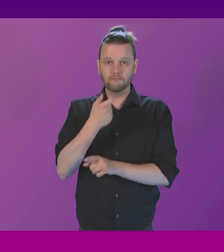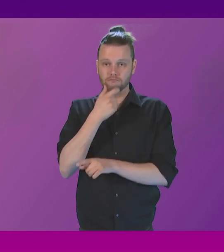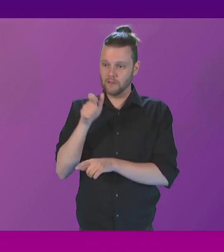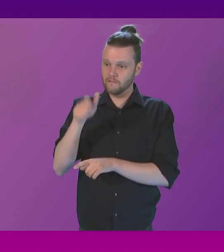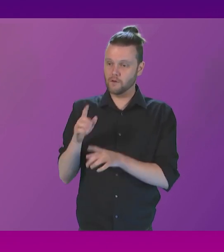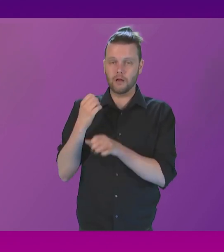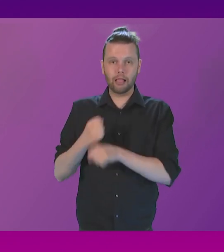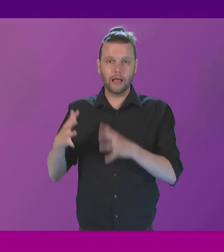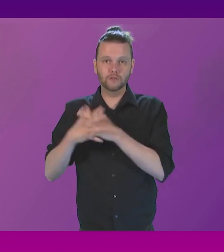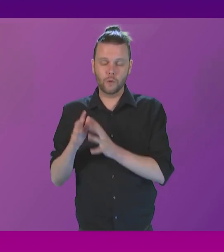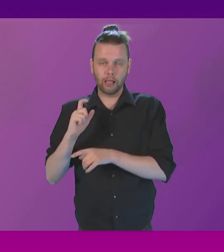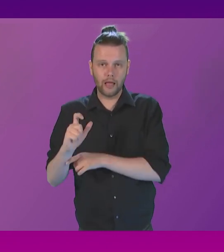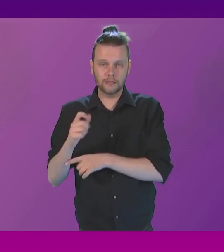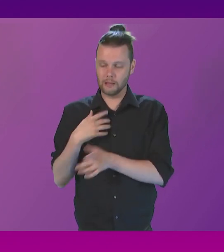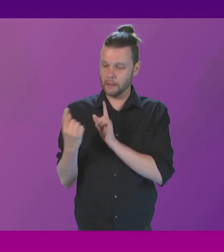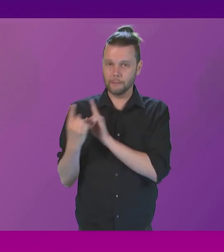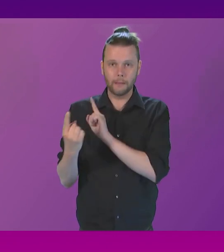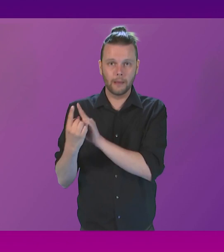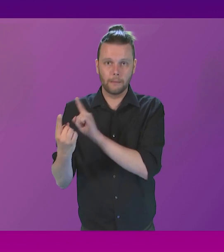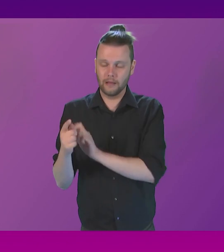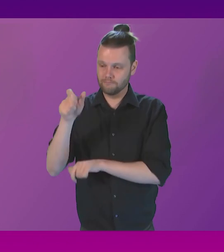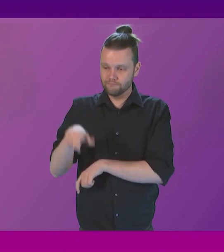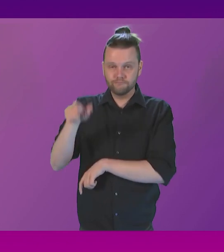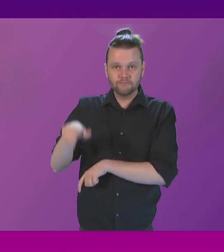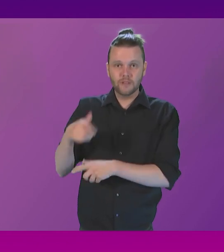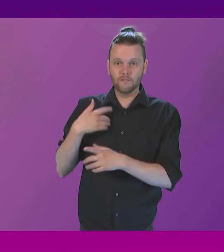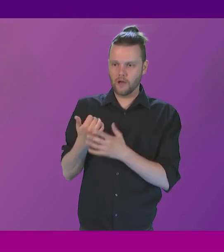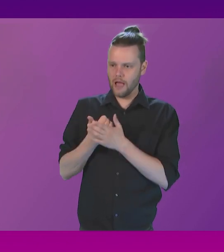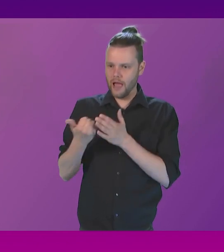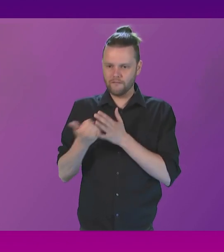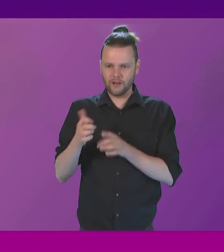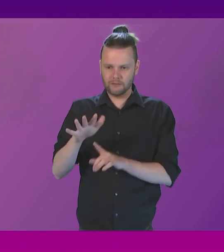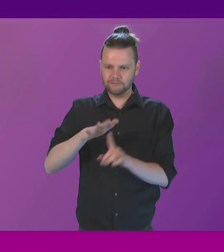Glasgow and Clyde—in fact, I have met the whistleblowing champions of every health